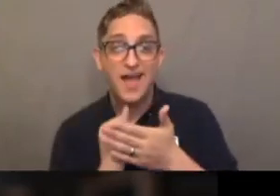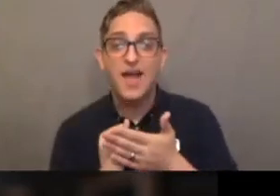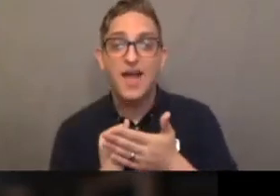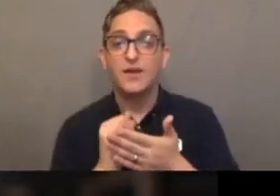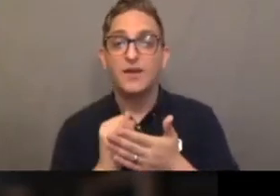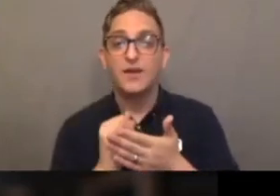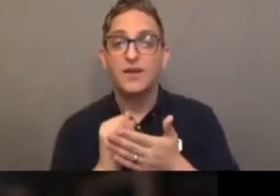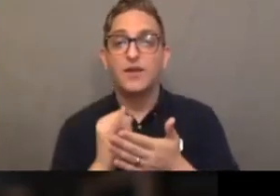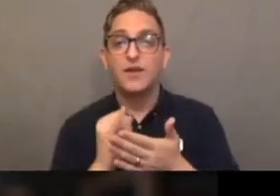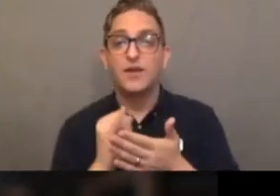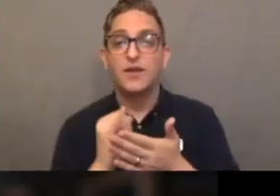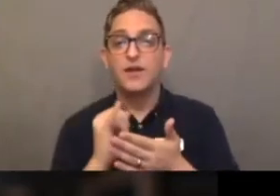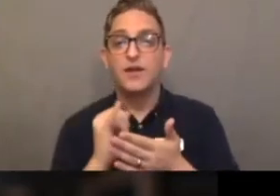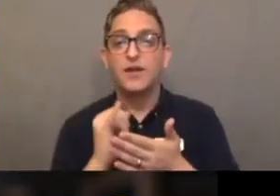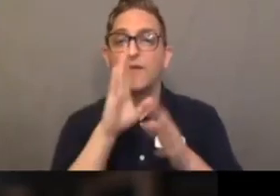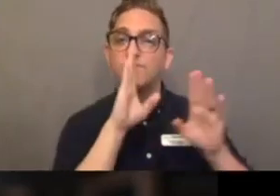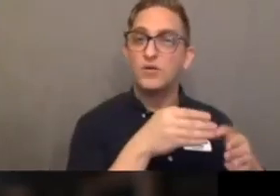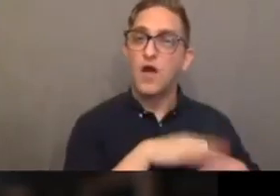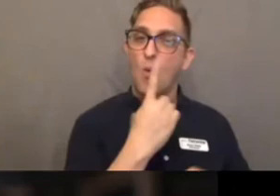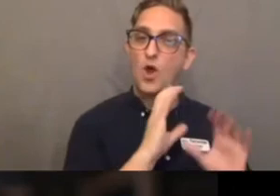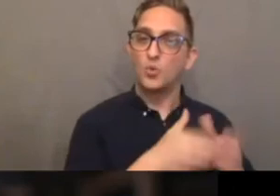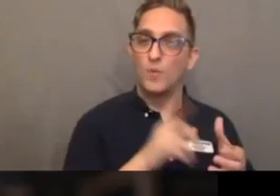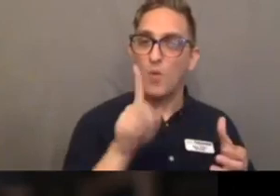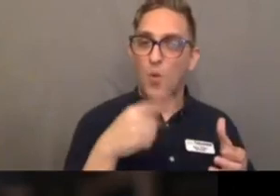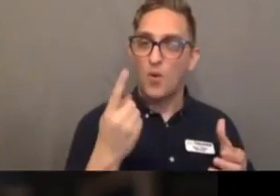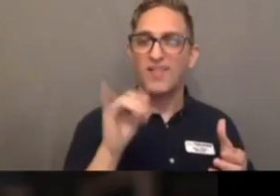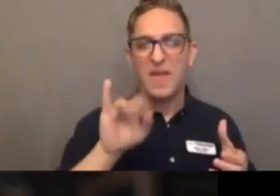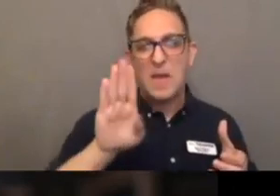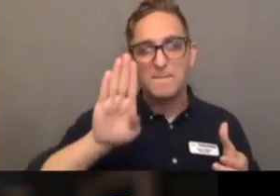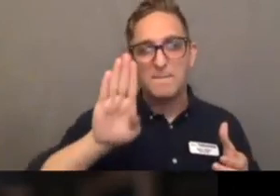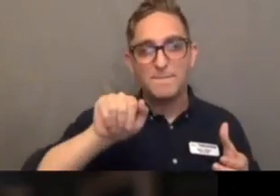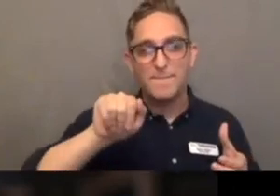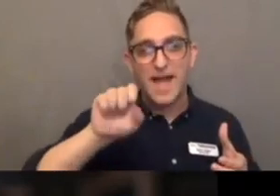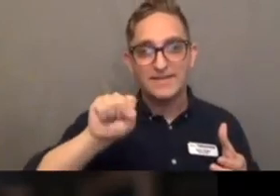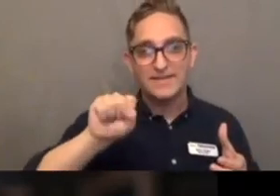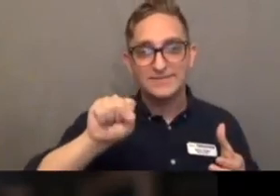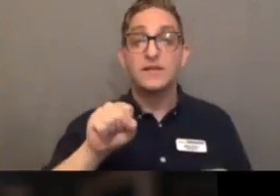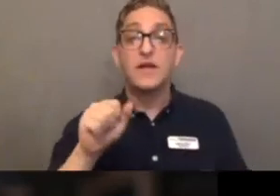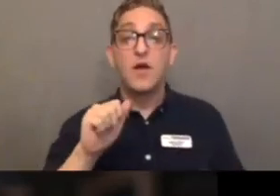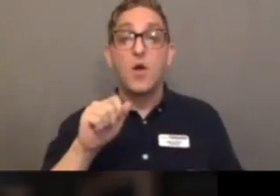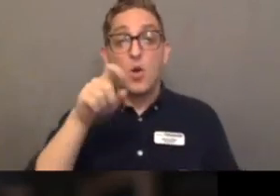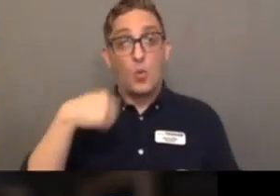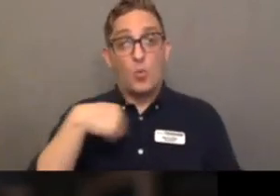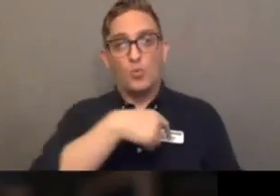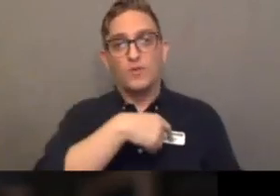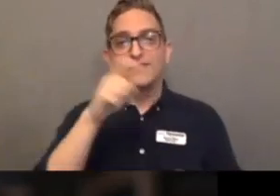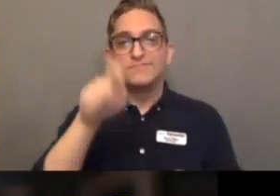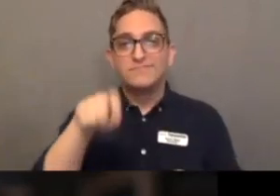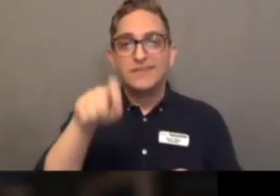including not just into our data sets and our testing, but on the teams themselves.